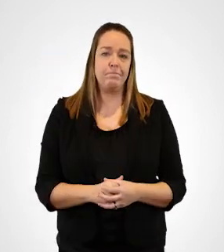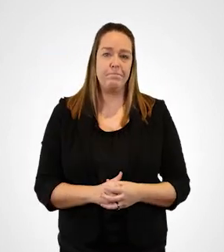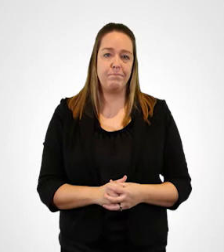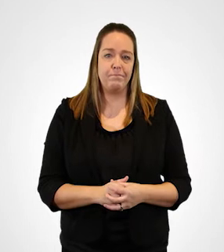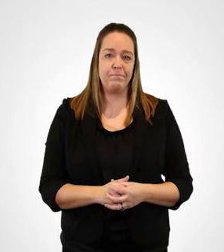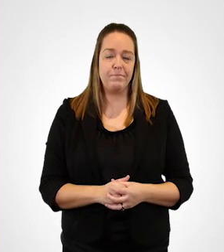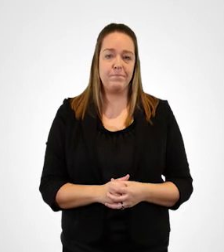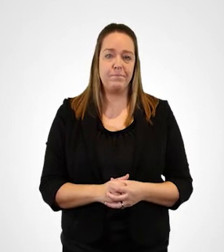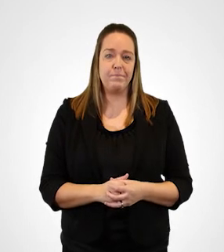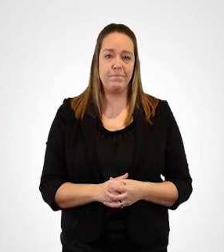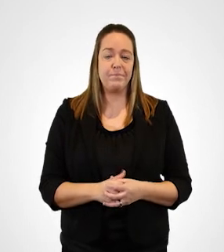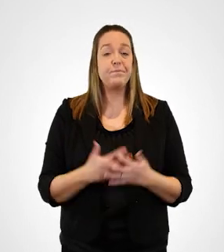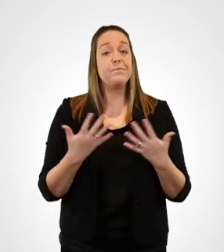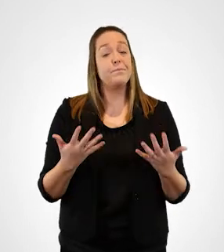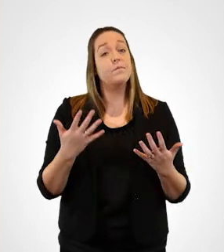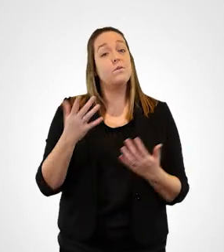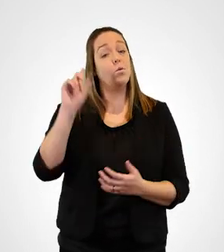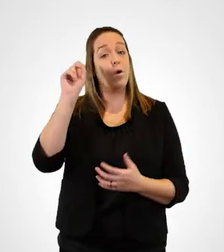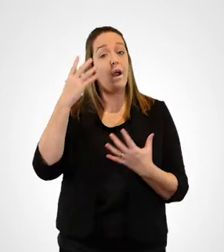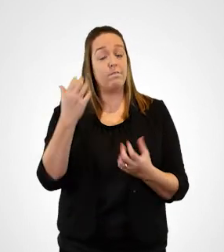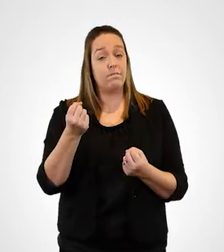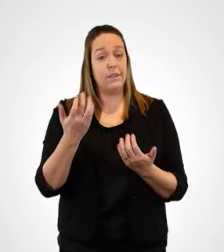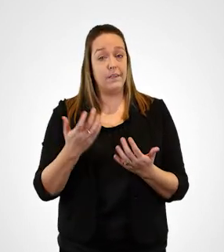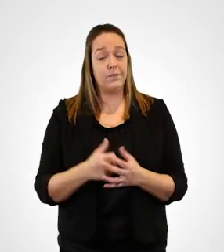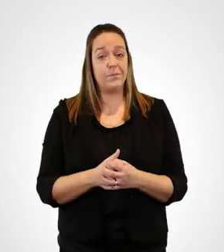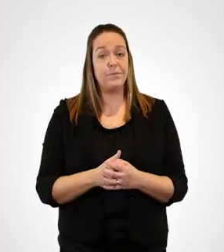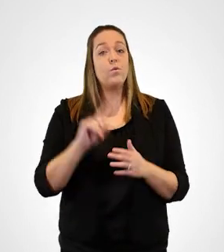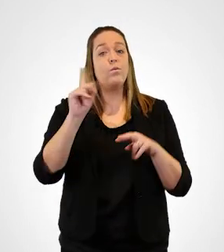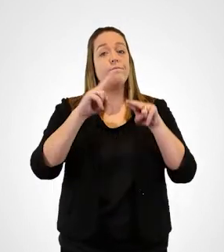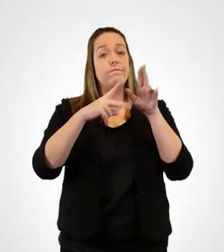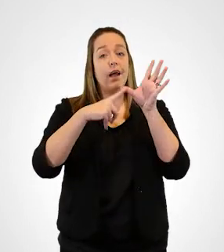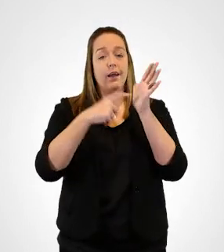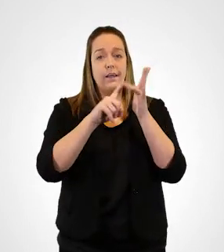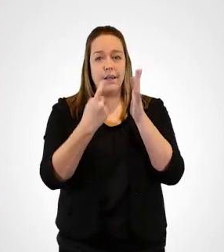And what we are doing is we're looking at the factors that we've measured